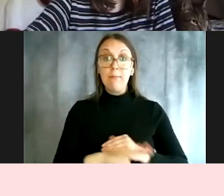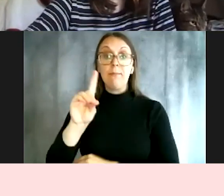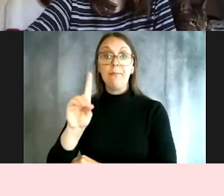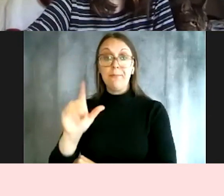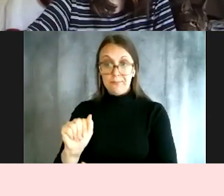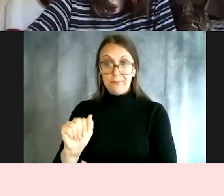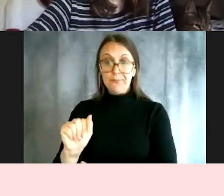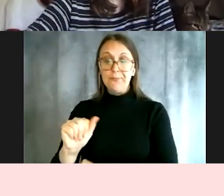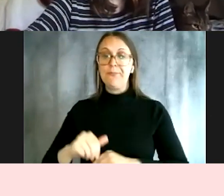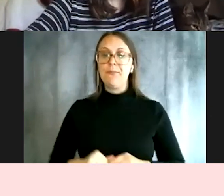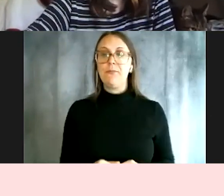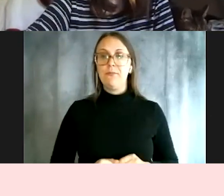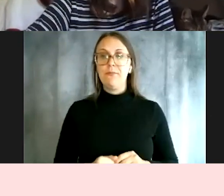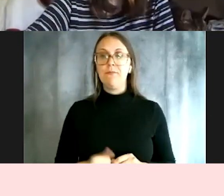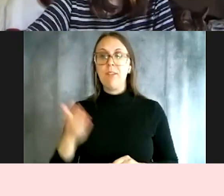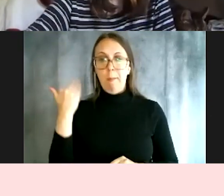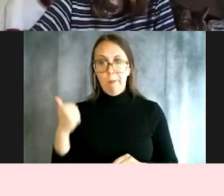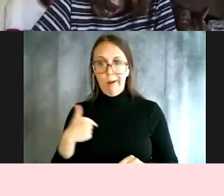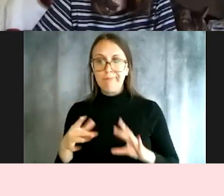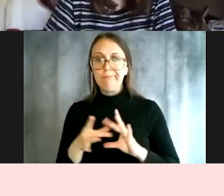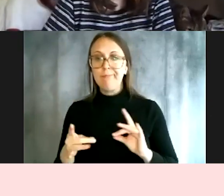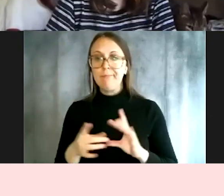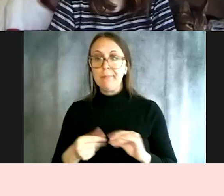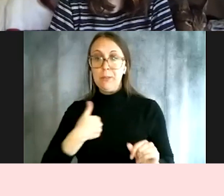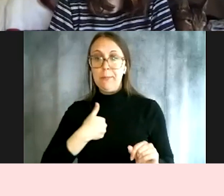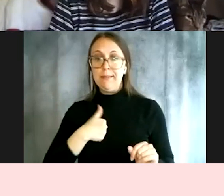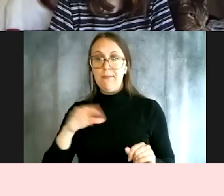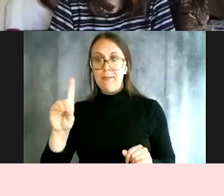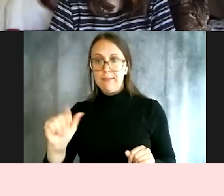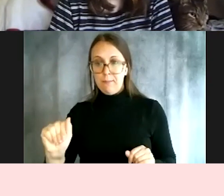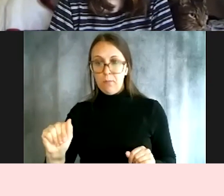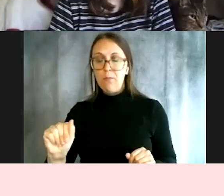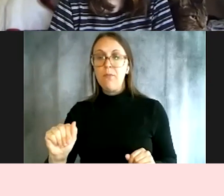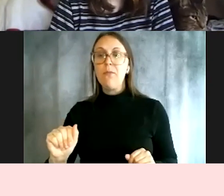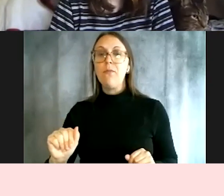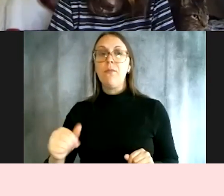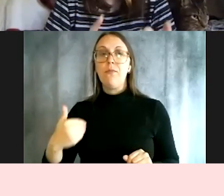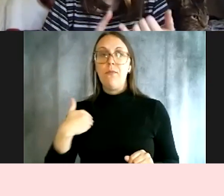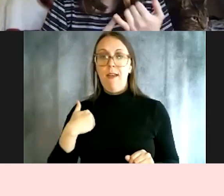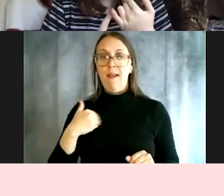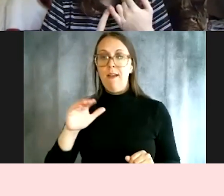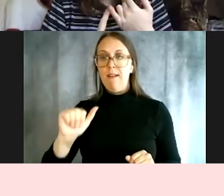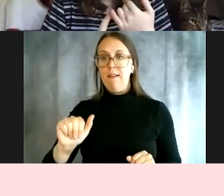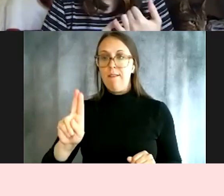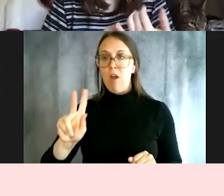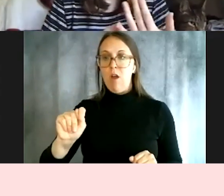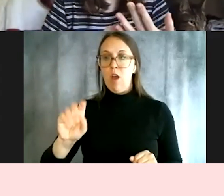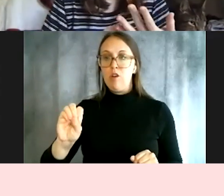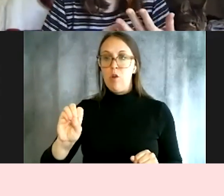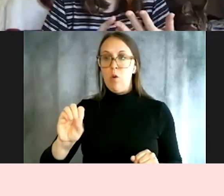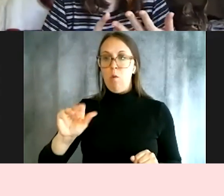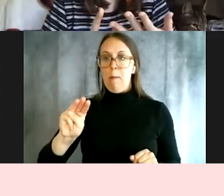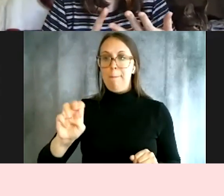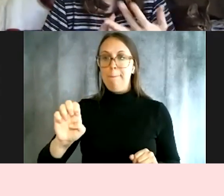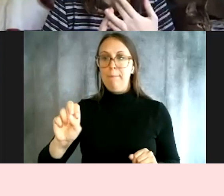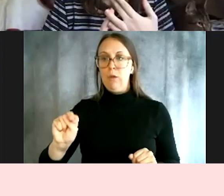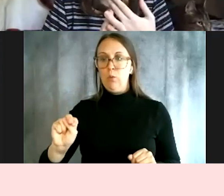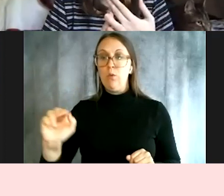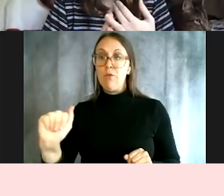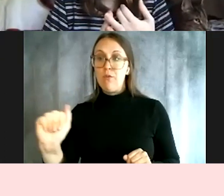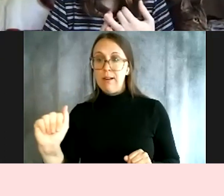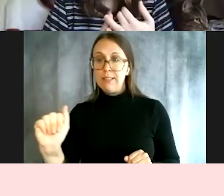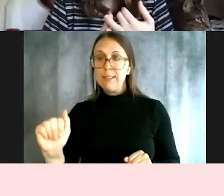um Like I mentioned I'm disabled myself, I have an autoimmune arthritis, I have hypermobile joints,